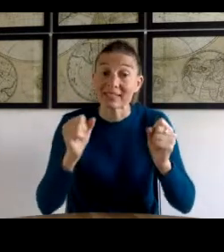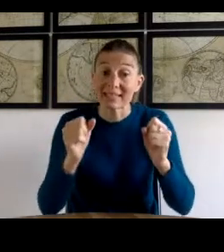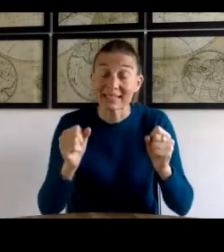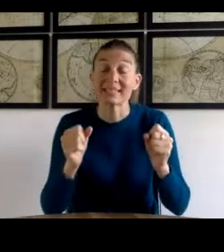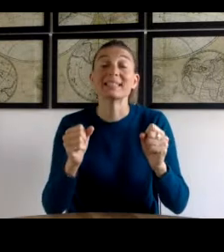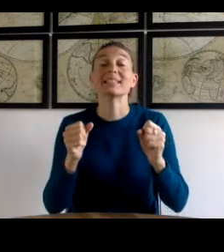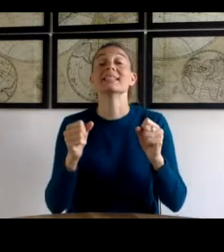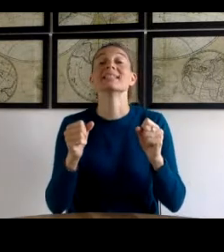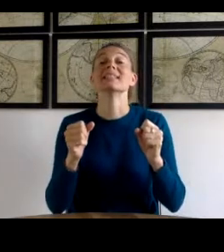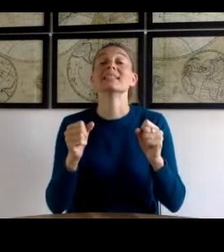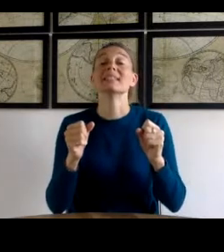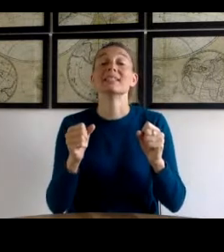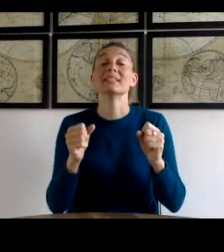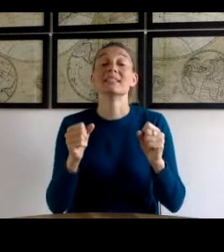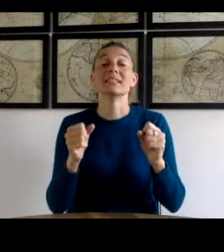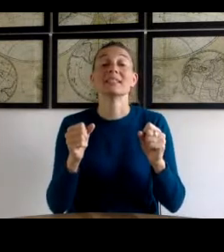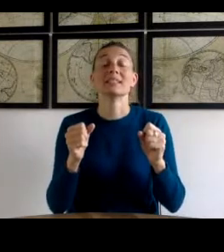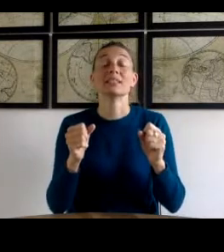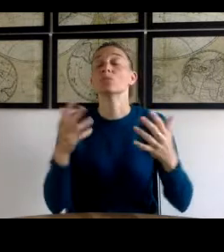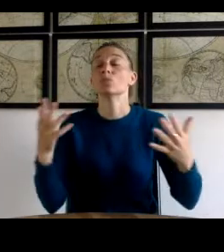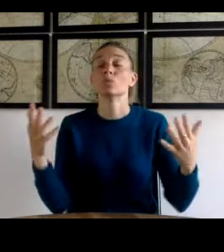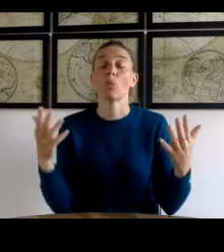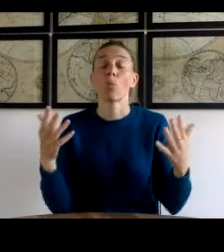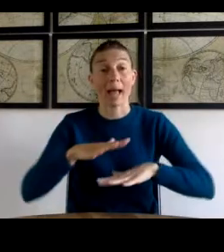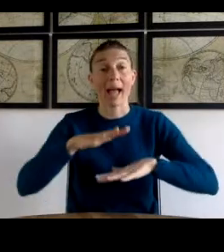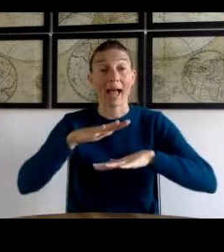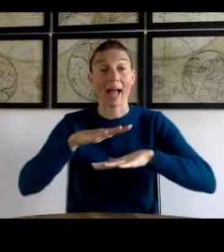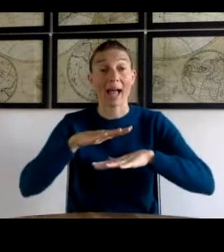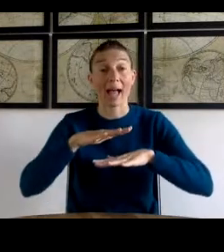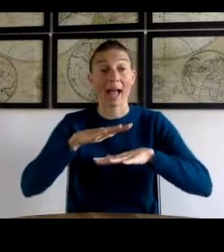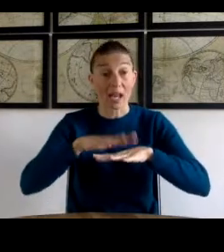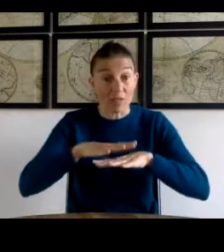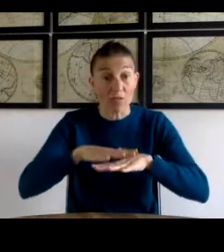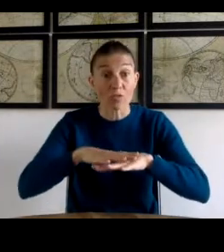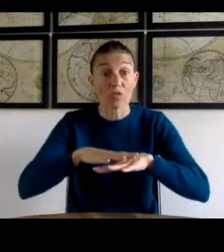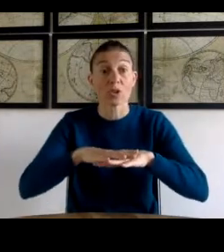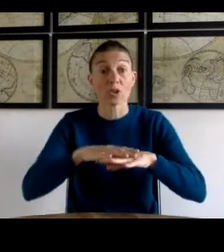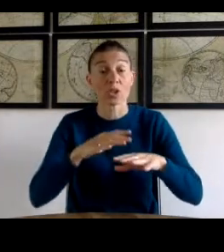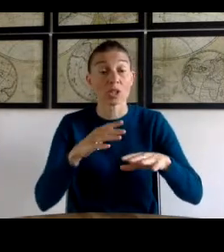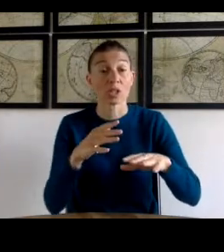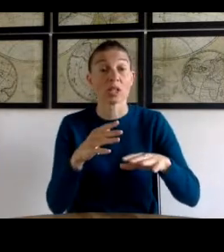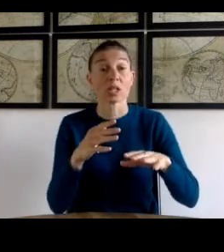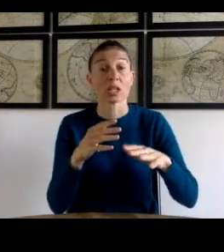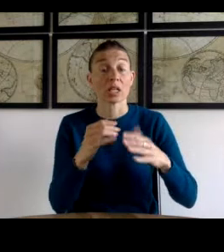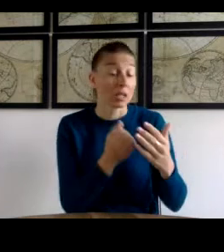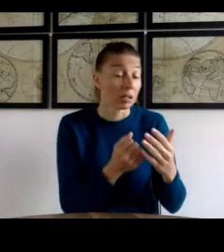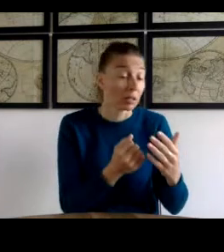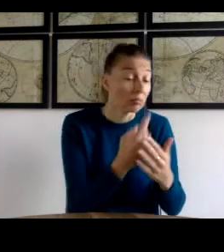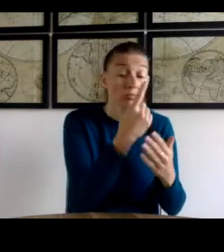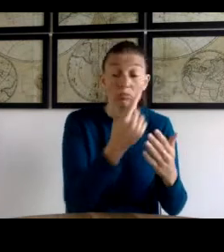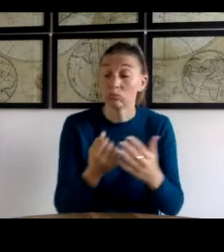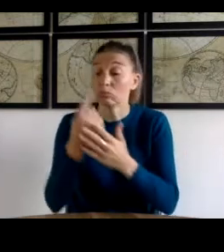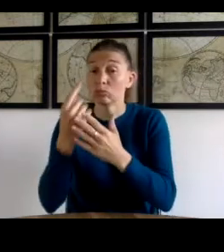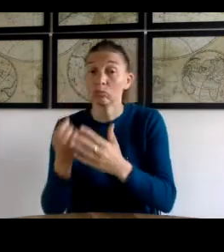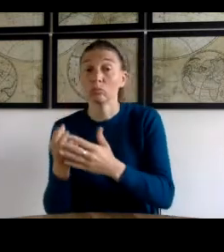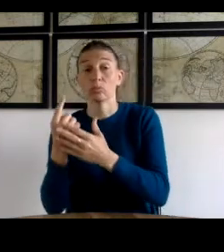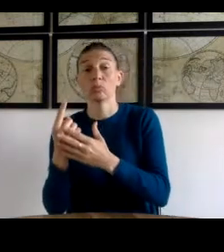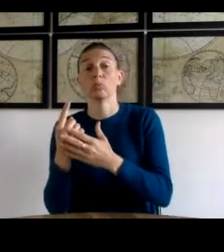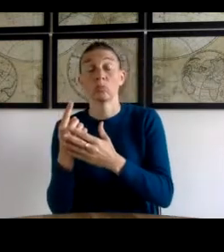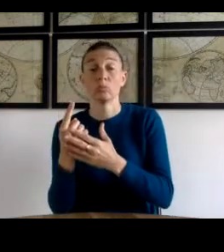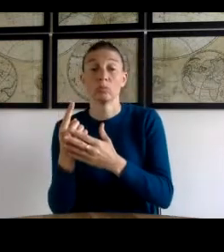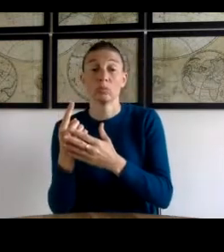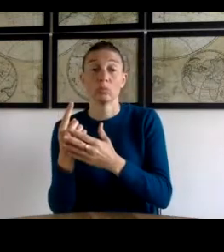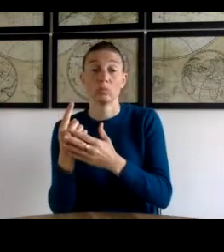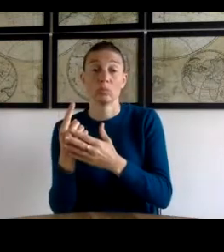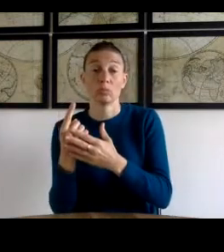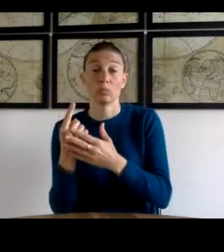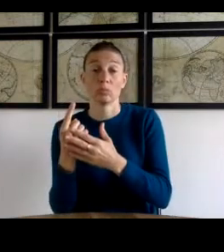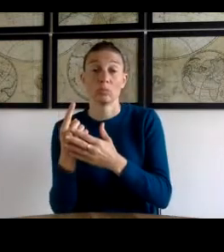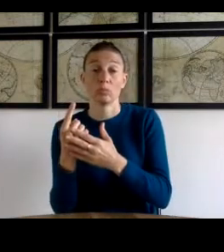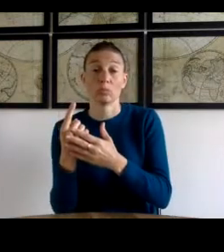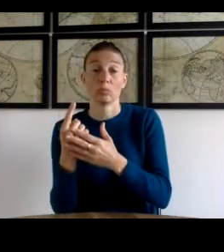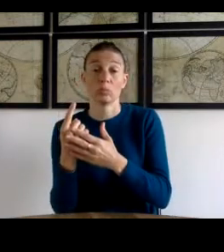we facilitate the access to the Corps for organizations like yours,